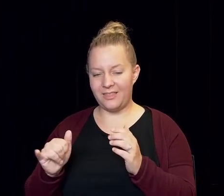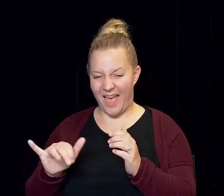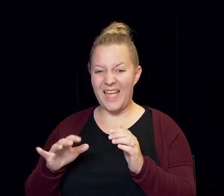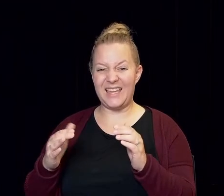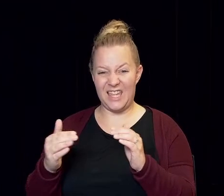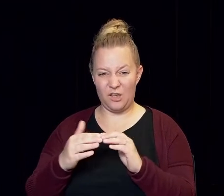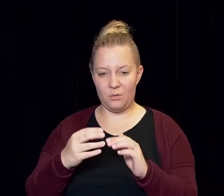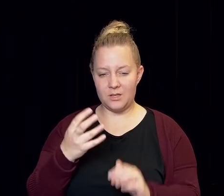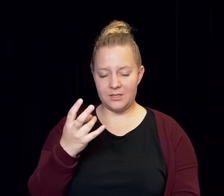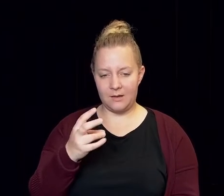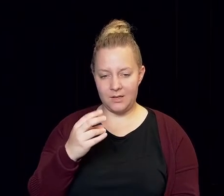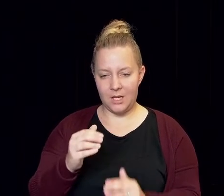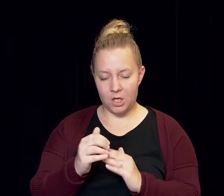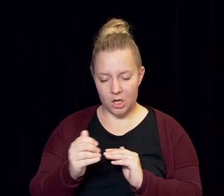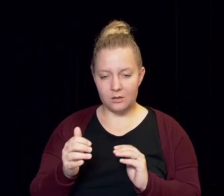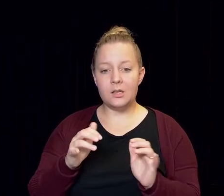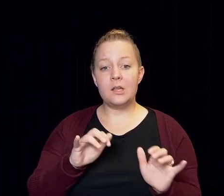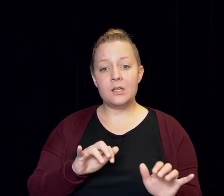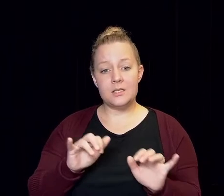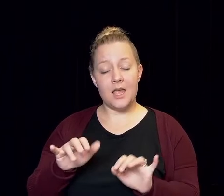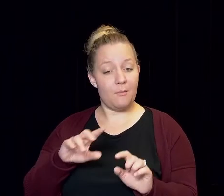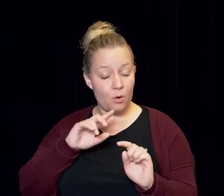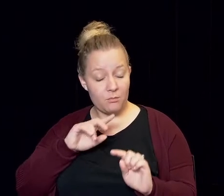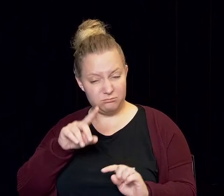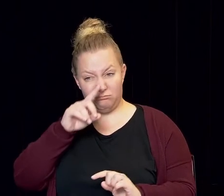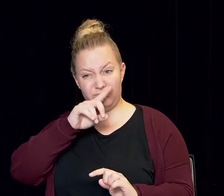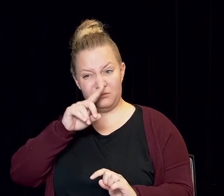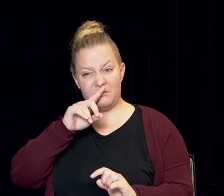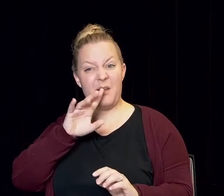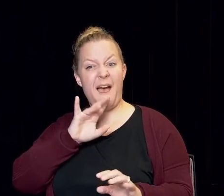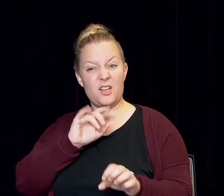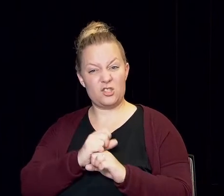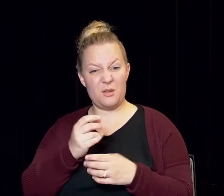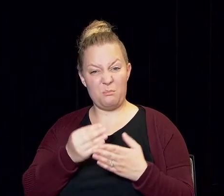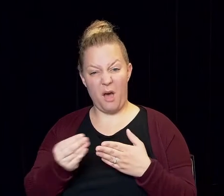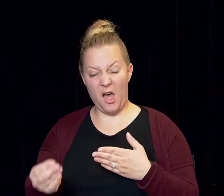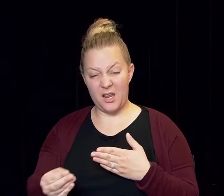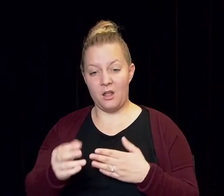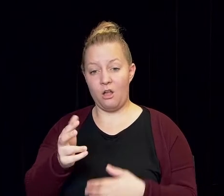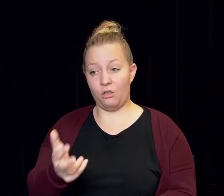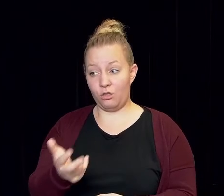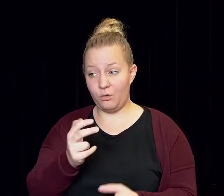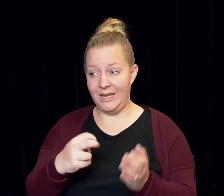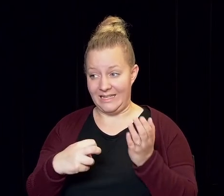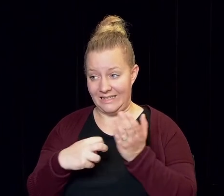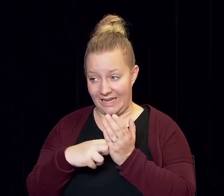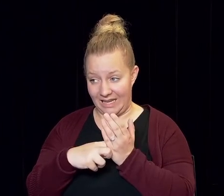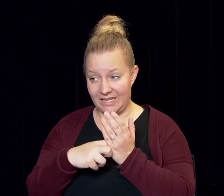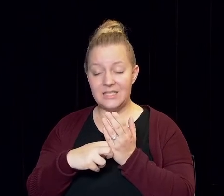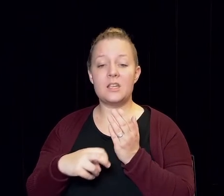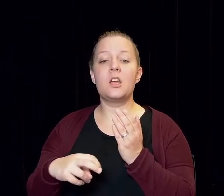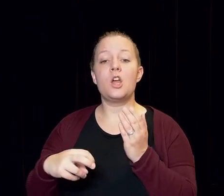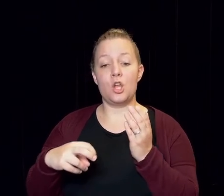And then on that same order, let's pretend like I actually purchased 3 tickets. So, 3 times